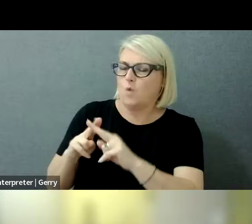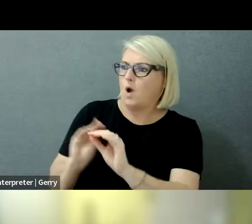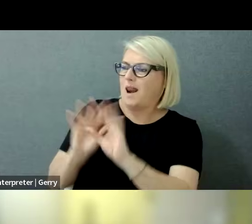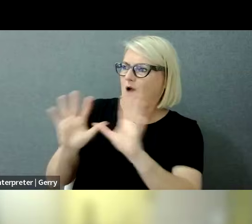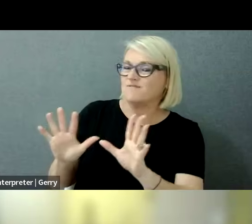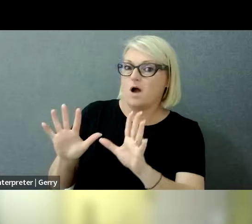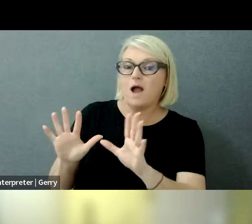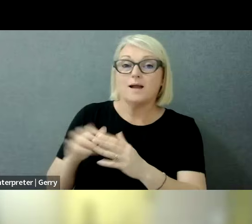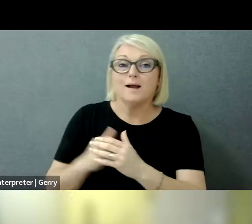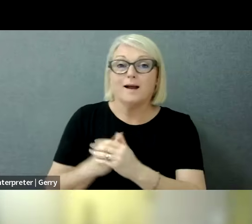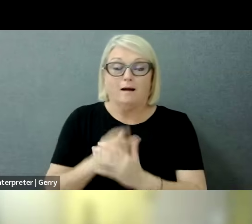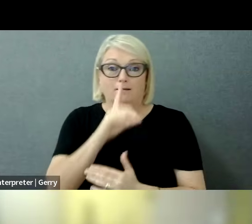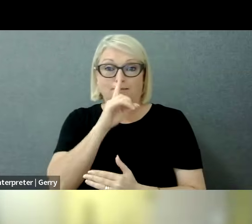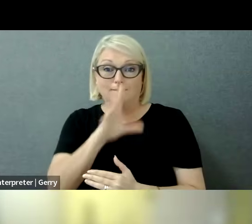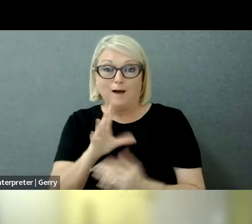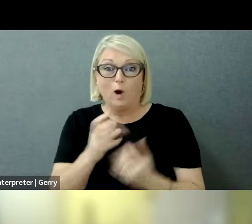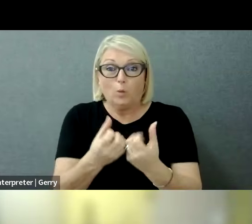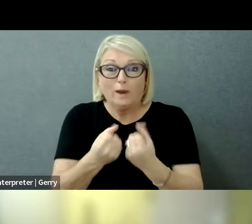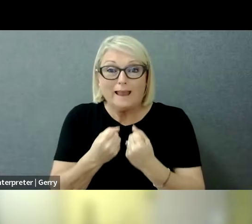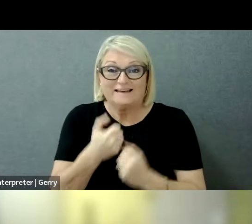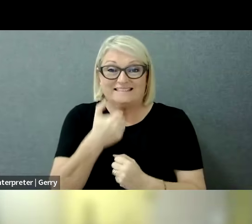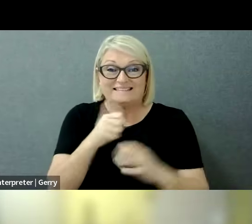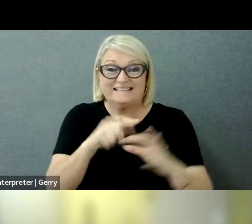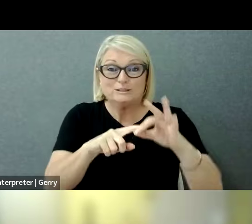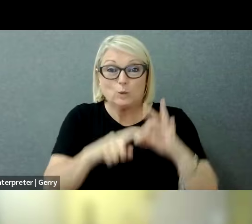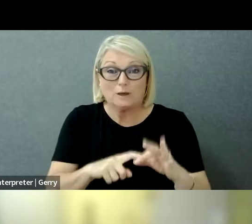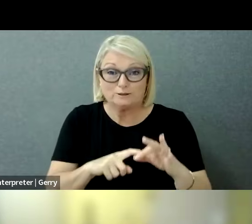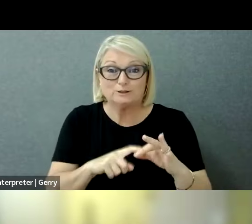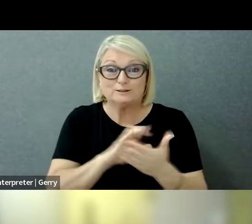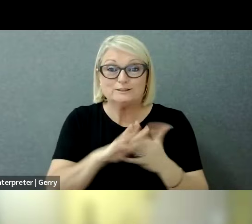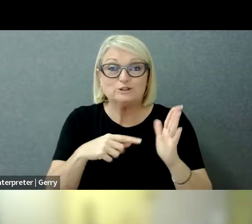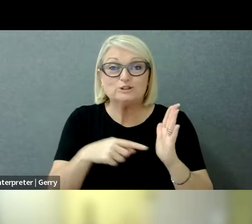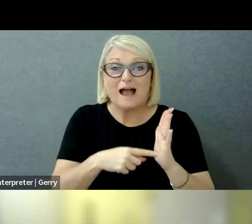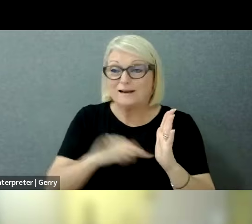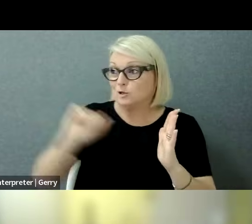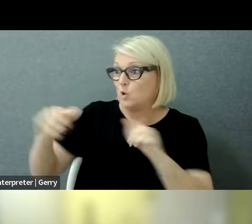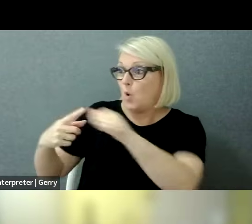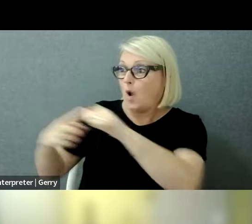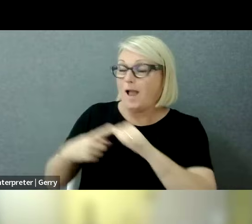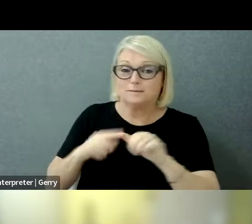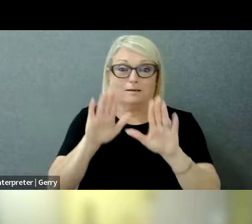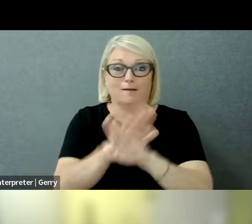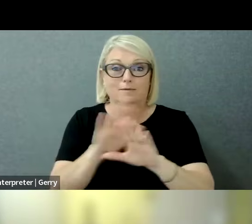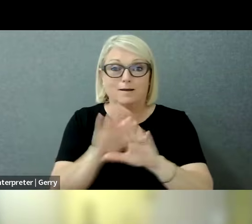we received in the chat. So efficient. I love it. We've got a number of questions about workforce